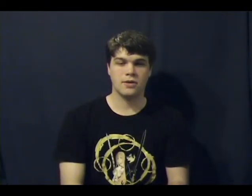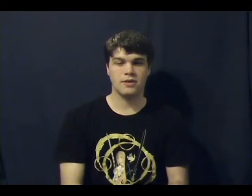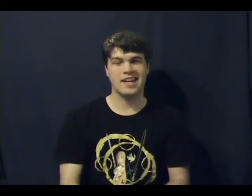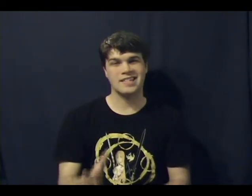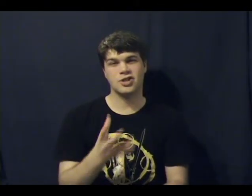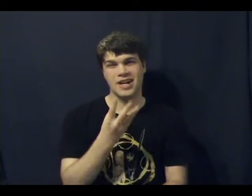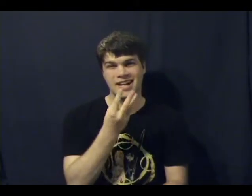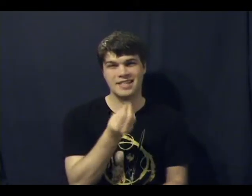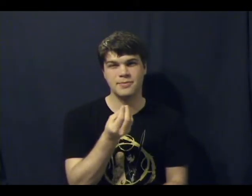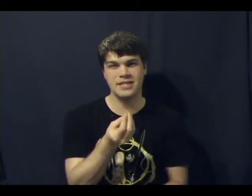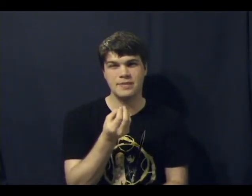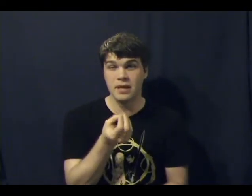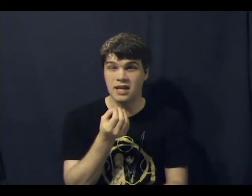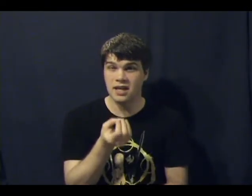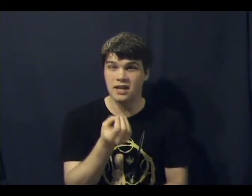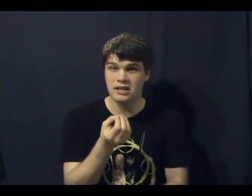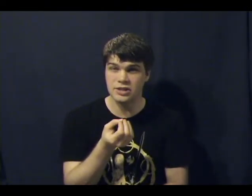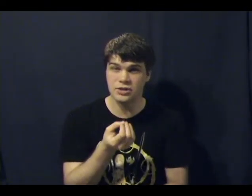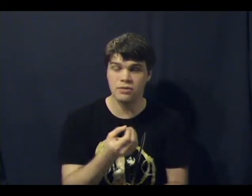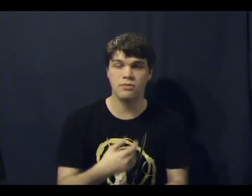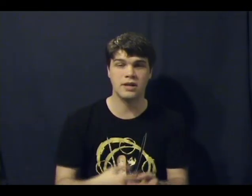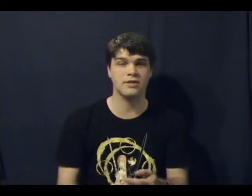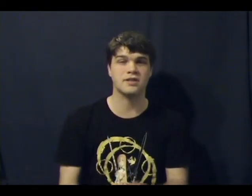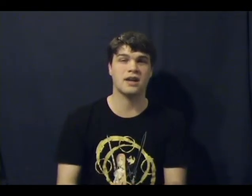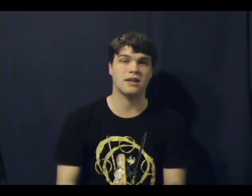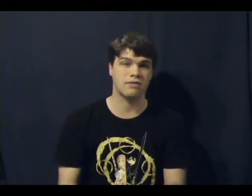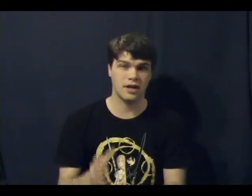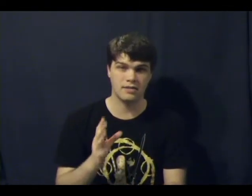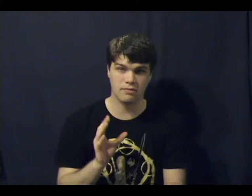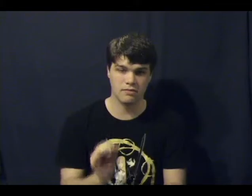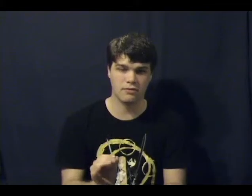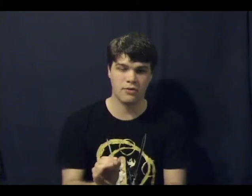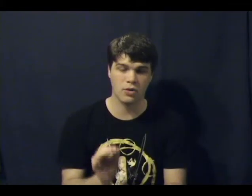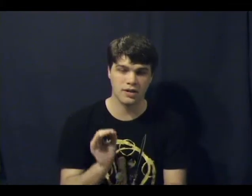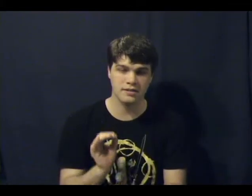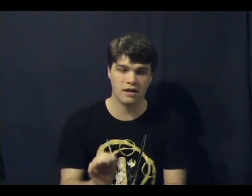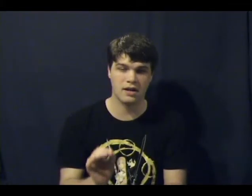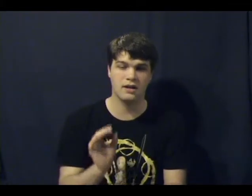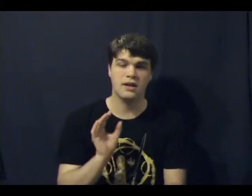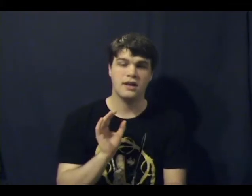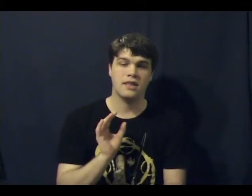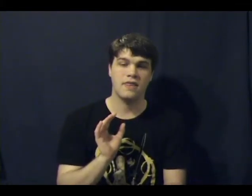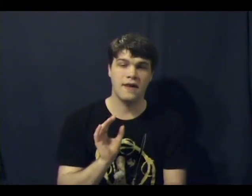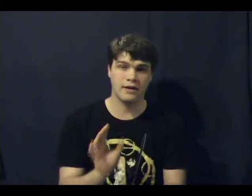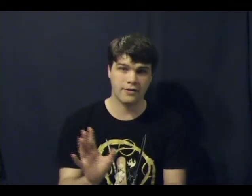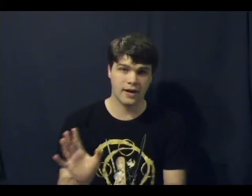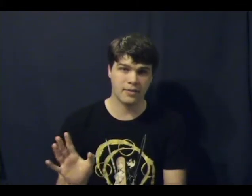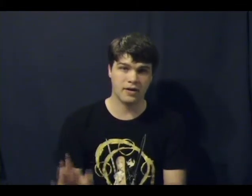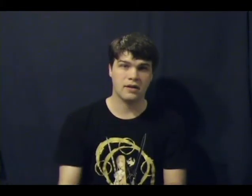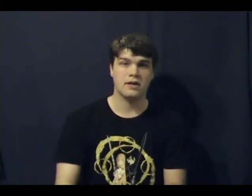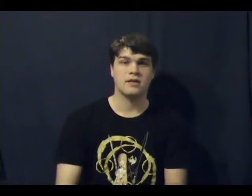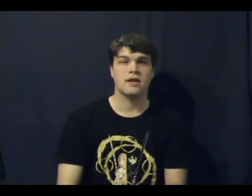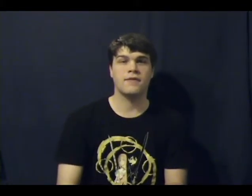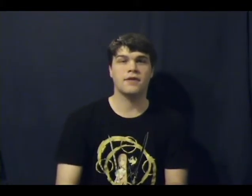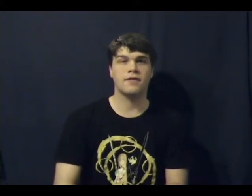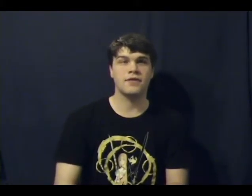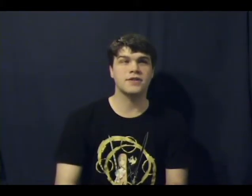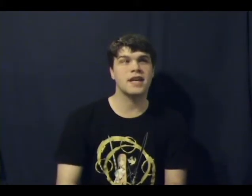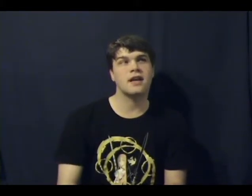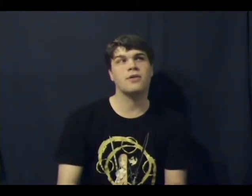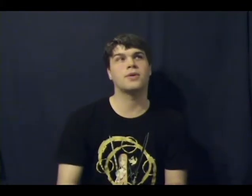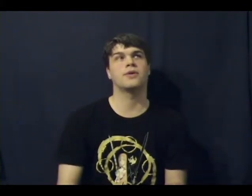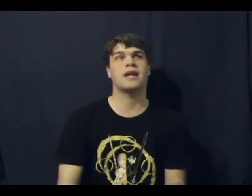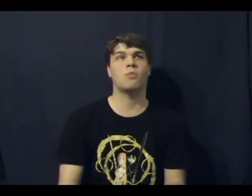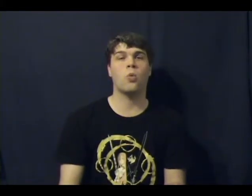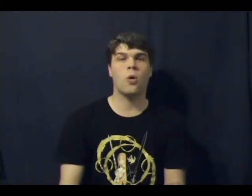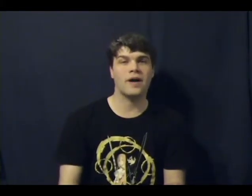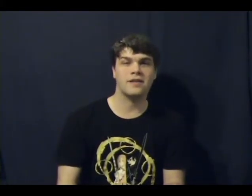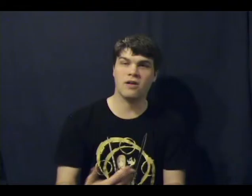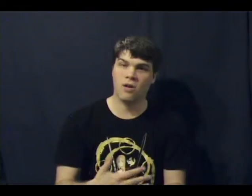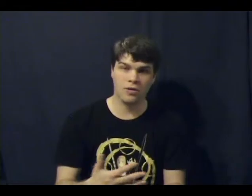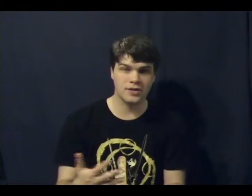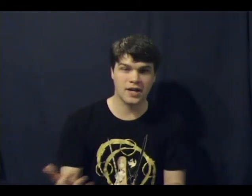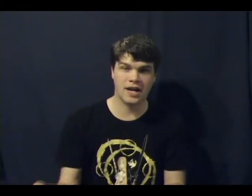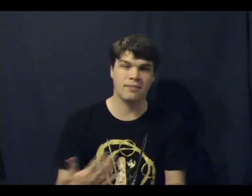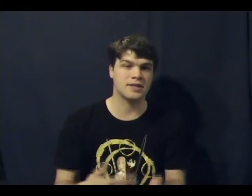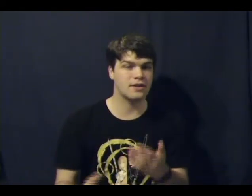So, yes, try not to be speaking English when you're signing, right? Focus on their grammar. If you're saying, oh, Your name what? all the time, it's